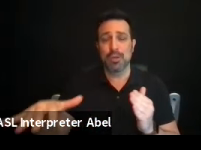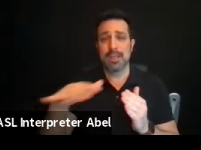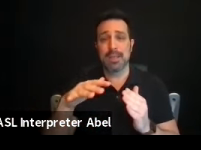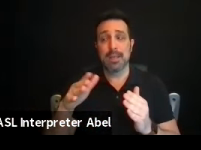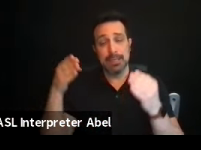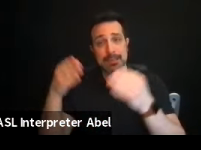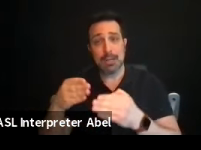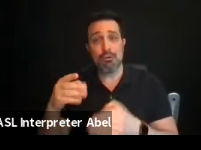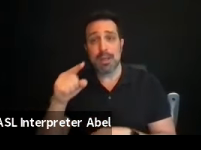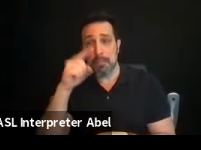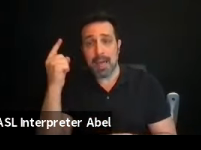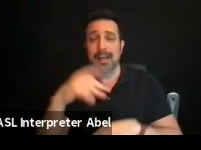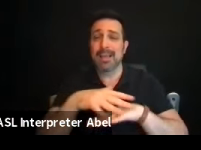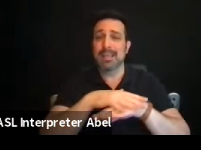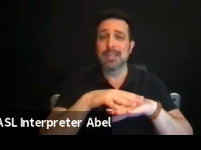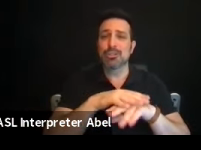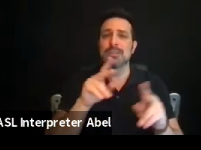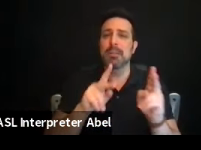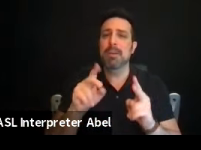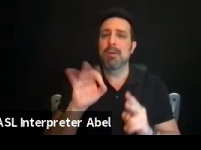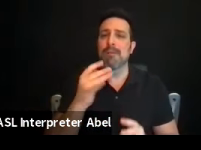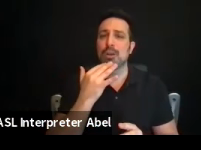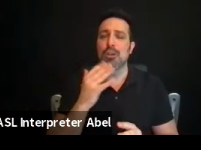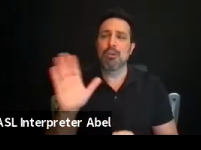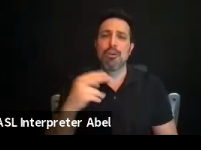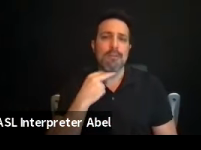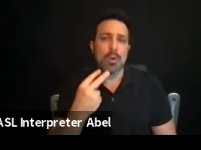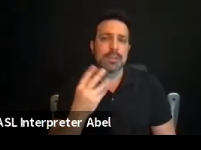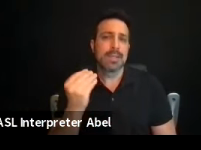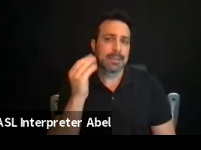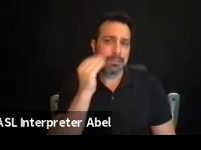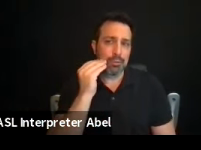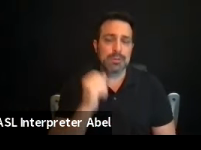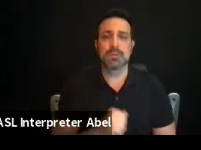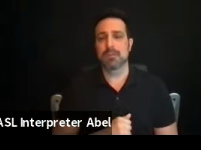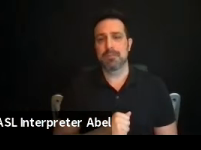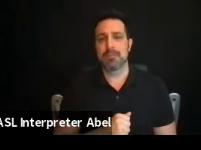ACLU's culture of belonging by fostering an equitable and inclusive experience of all